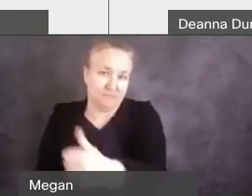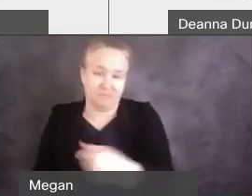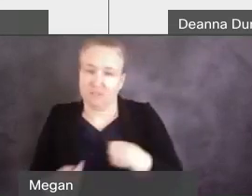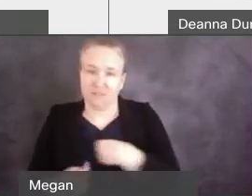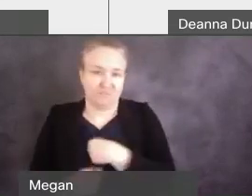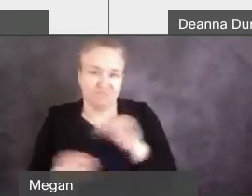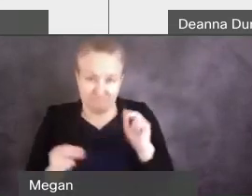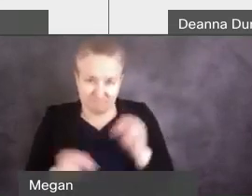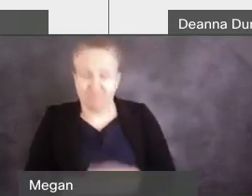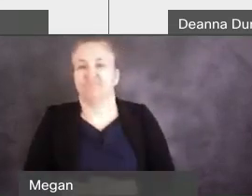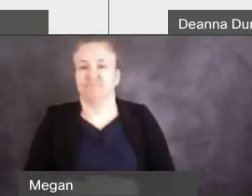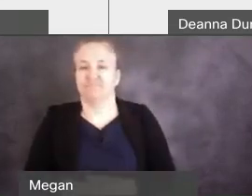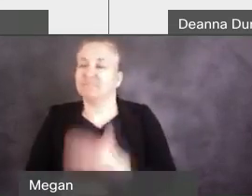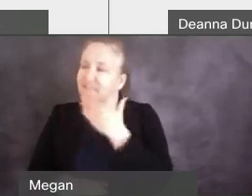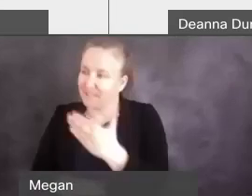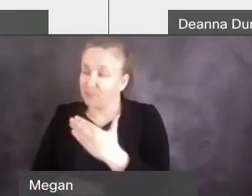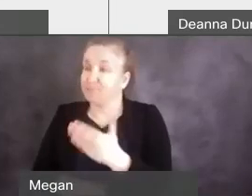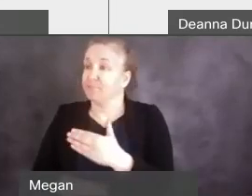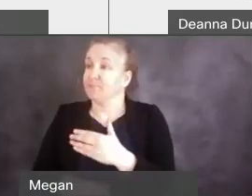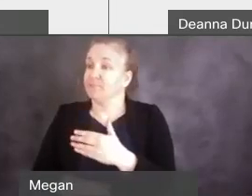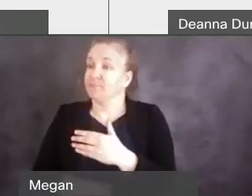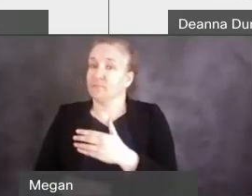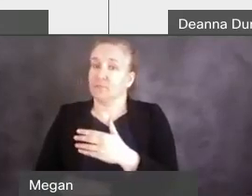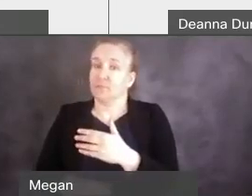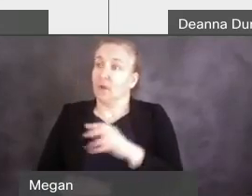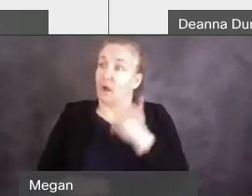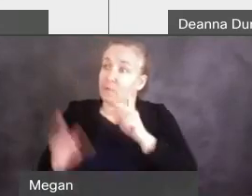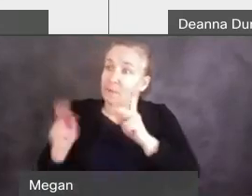[Reporter] All right, thank you. If anybody else has more than three questions, I'll give them my other two.